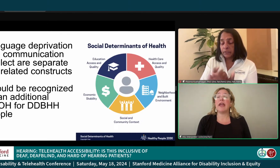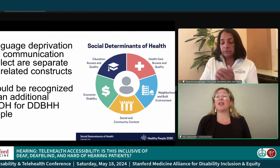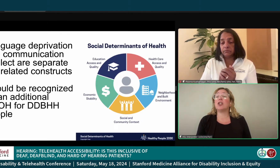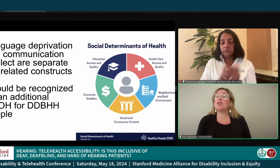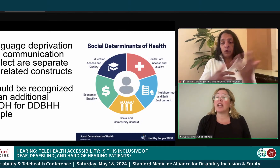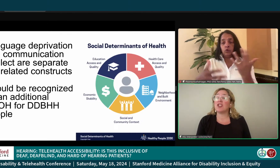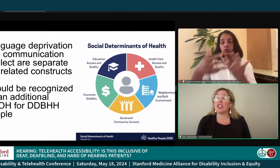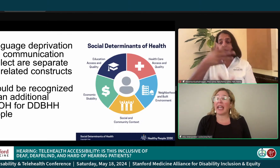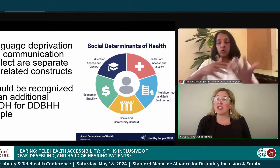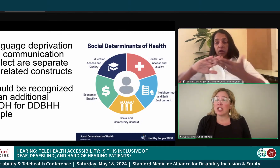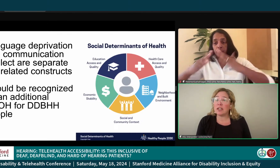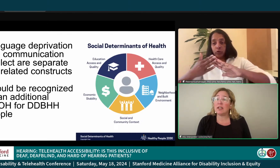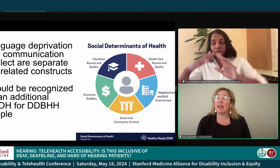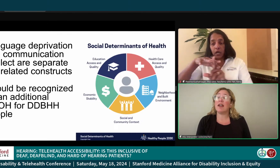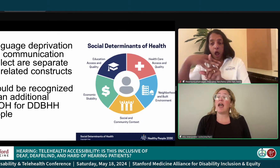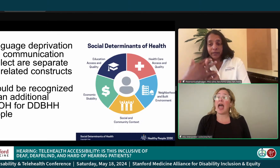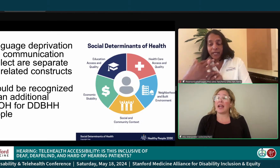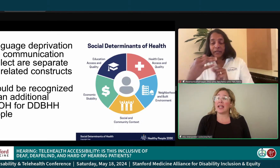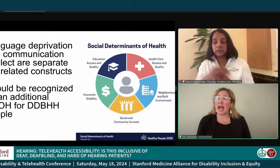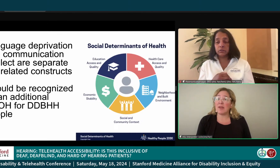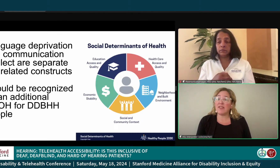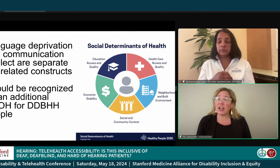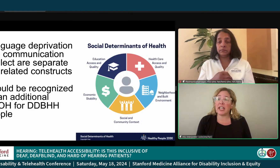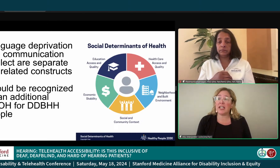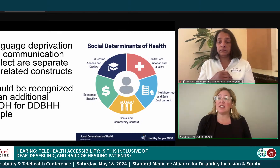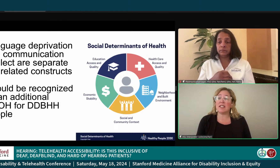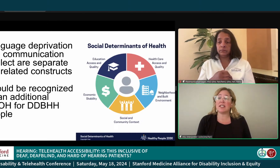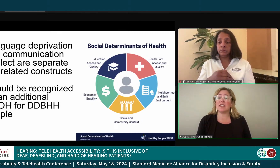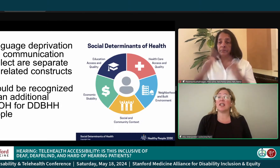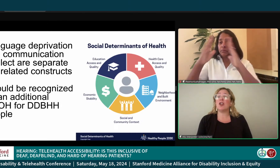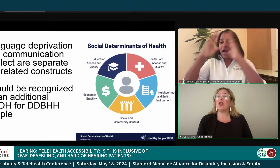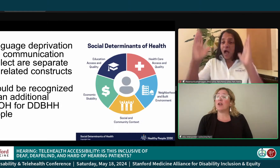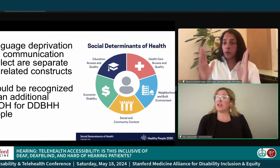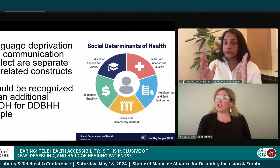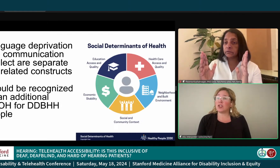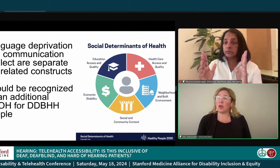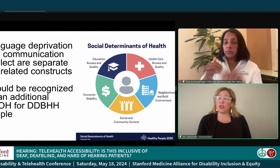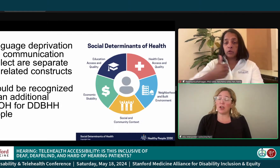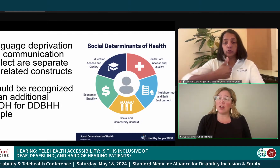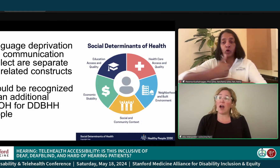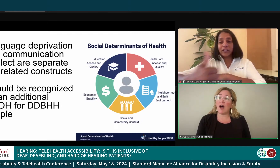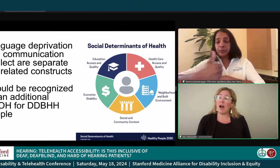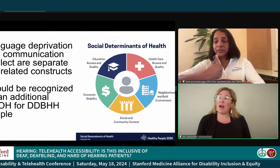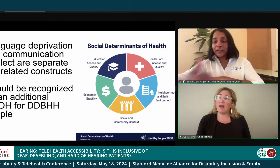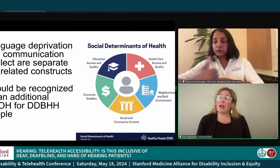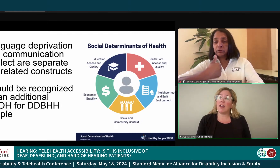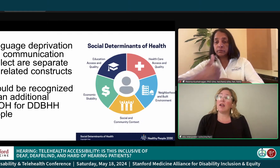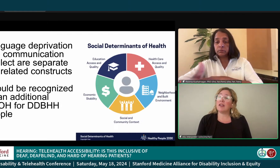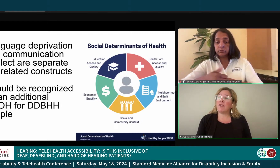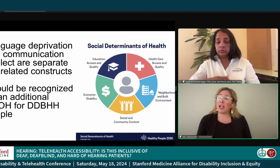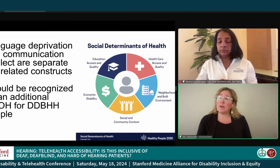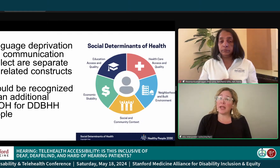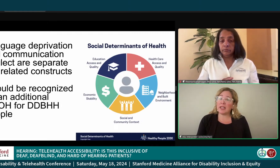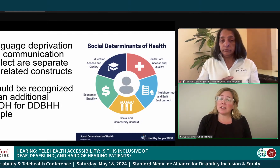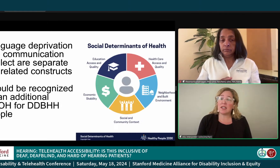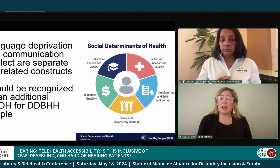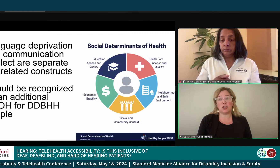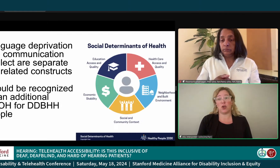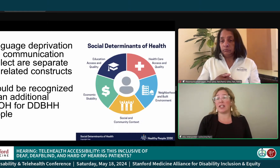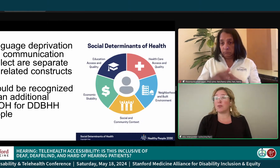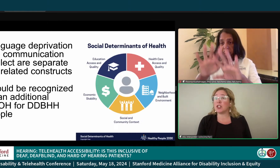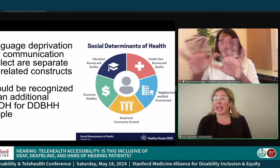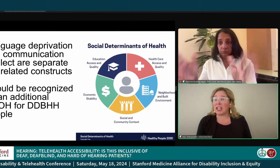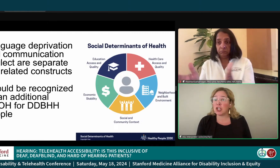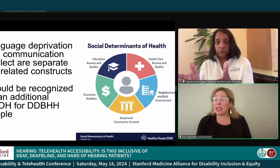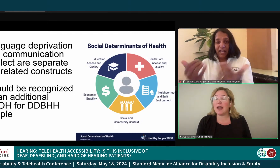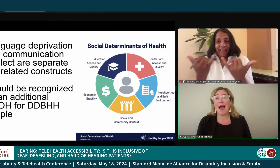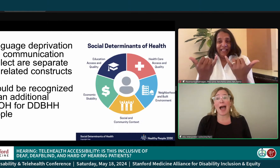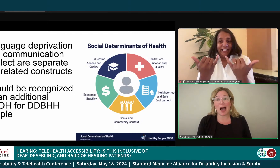That includes education, economic variance, their social environments, transportation,